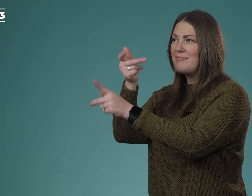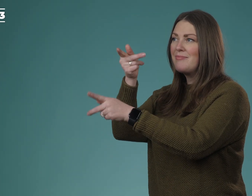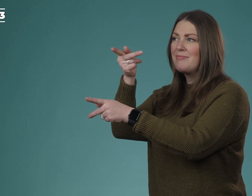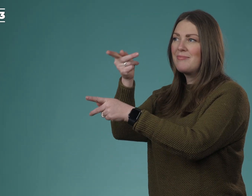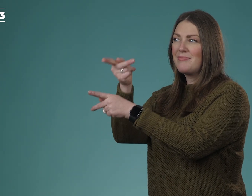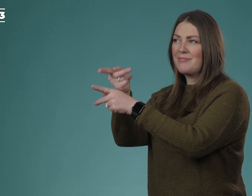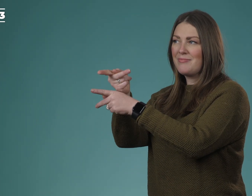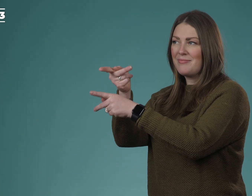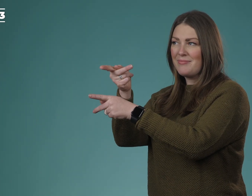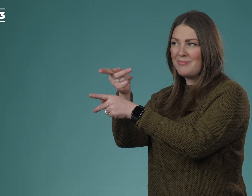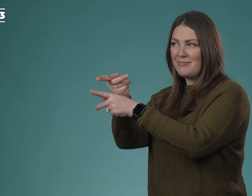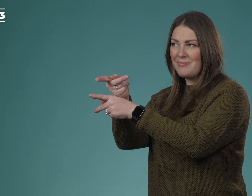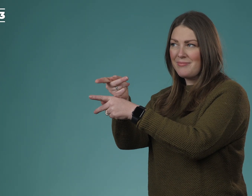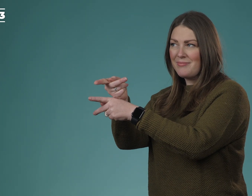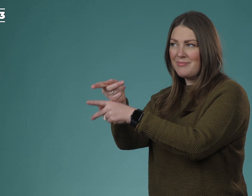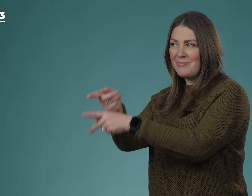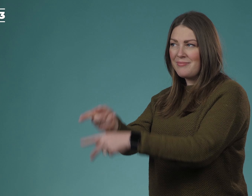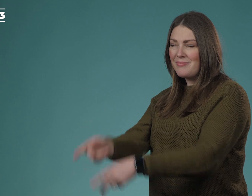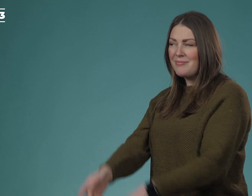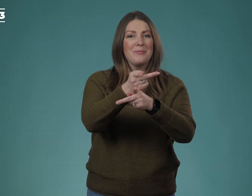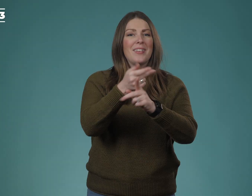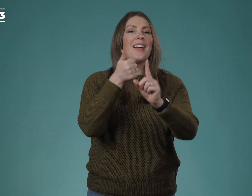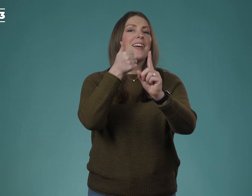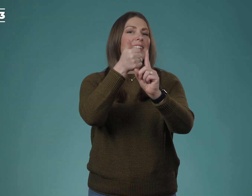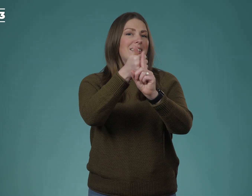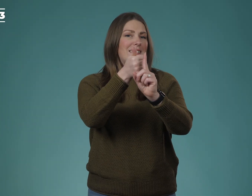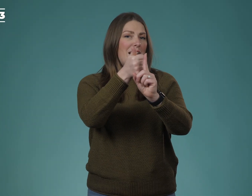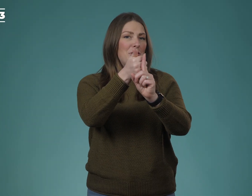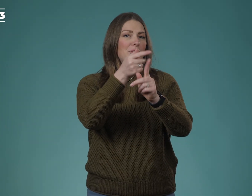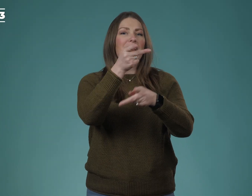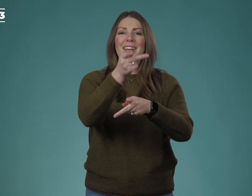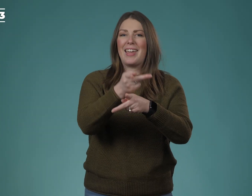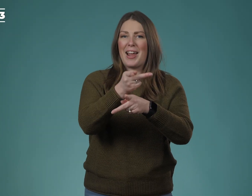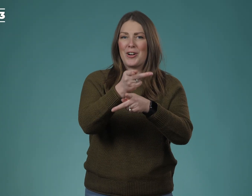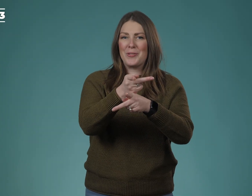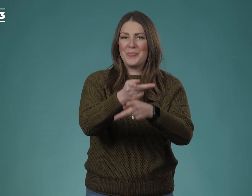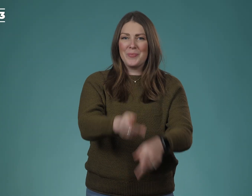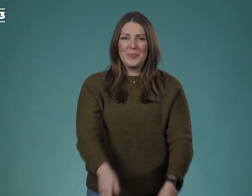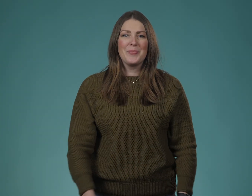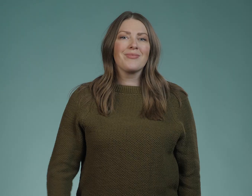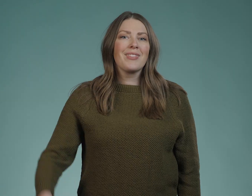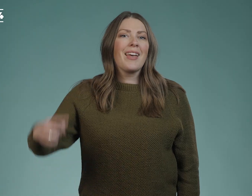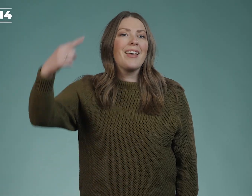And then the sign. Take care. Self care.